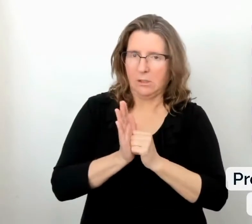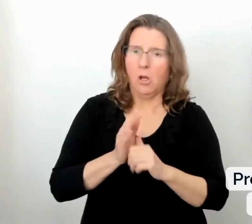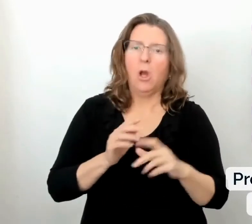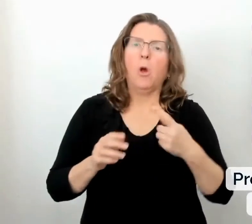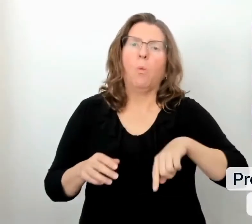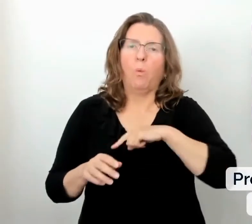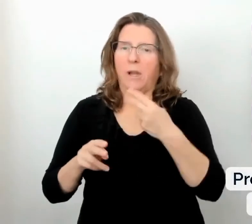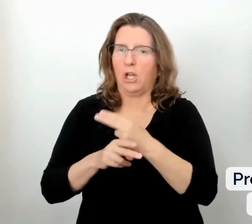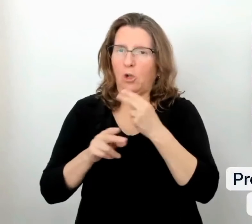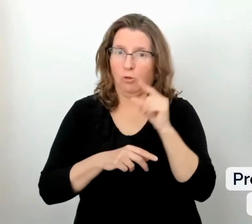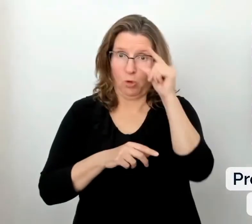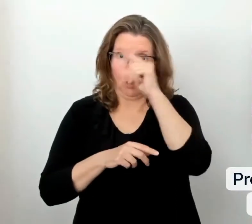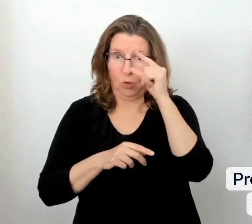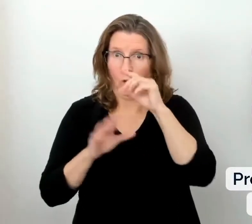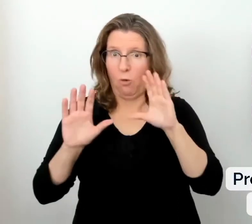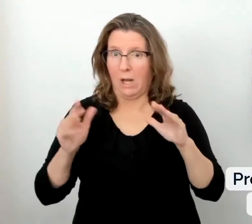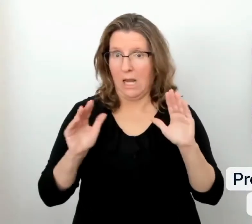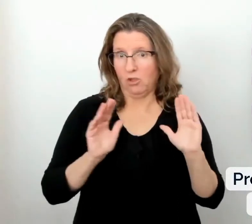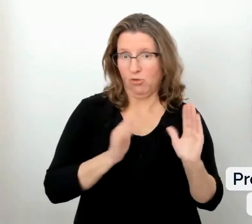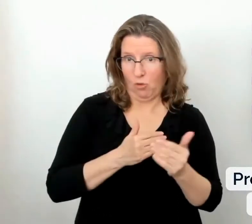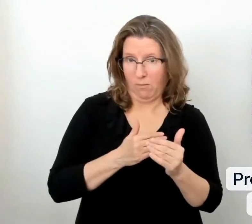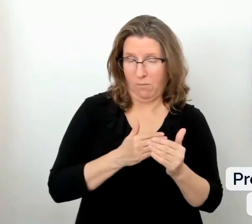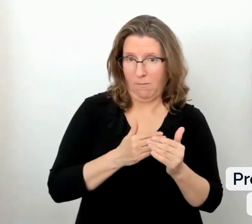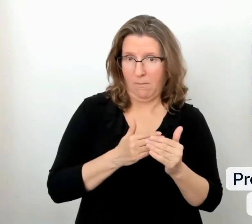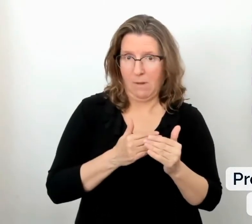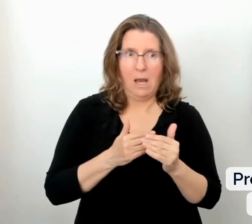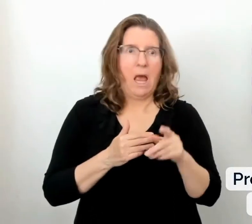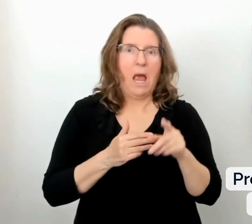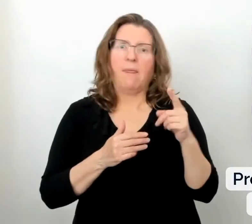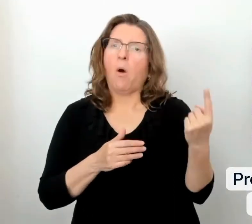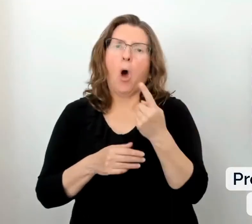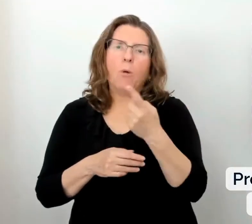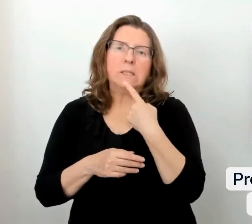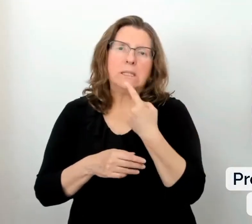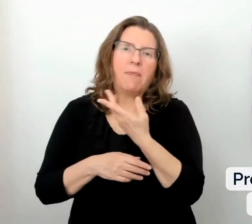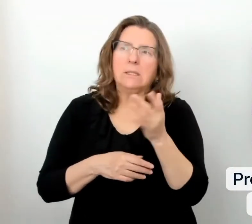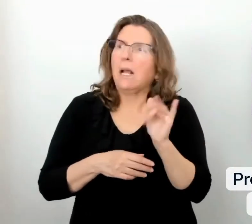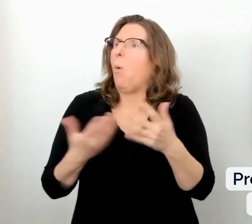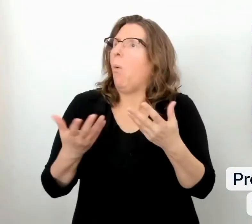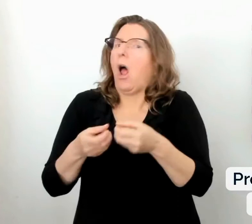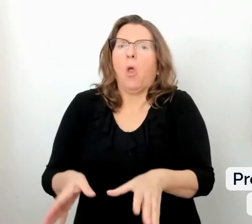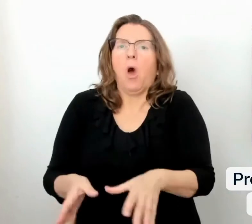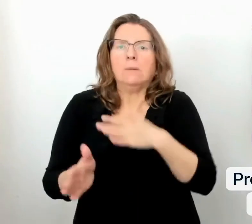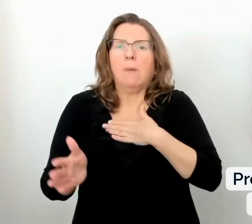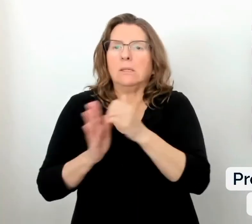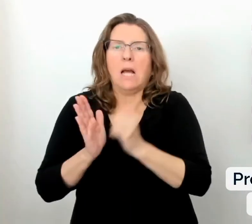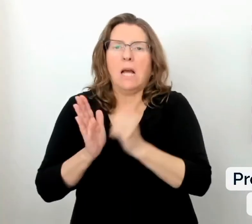We used Google classroom. So they could never claim to say they'd lost assignments.